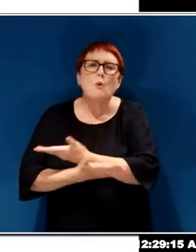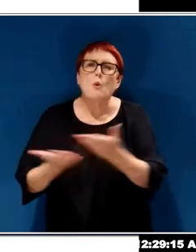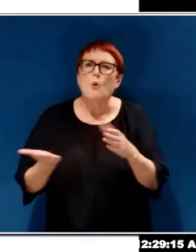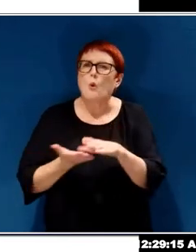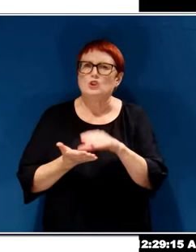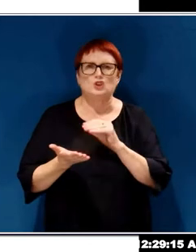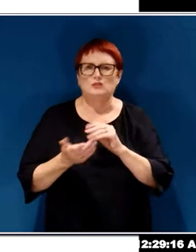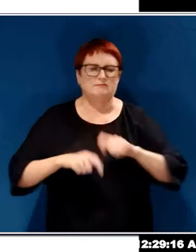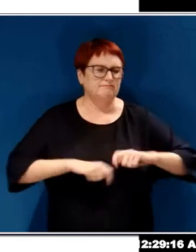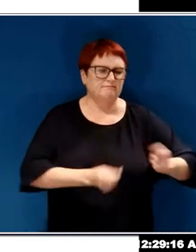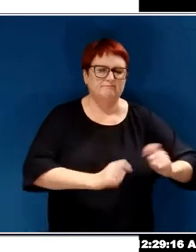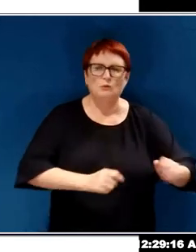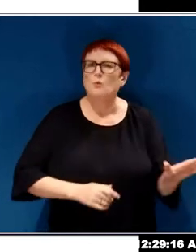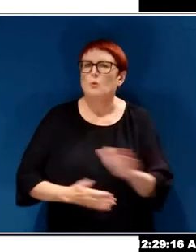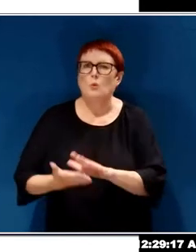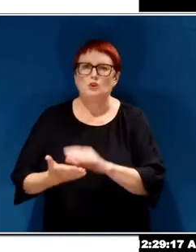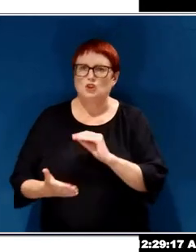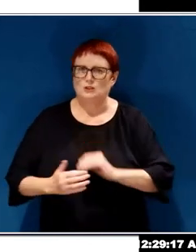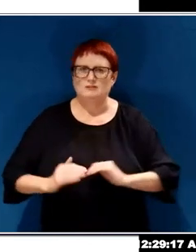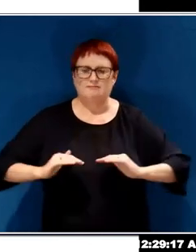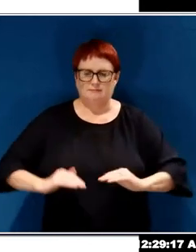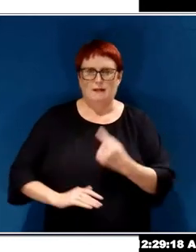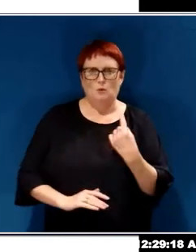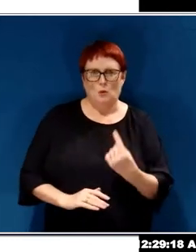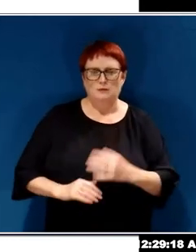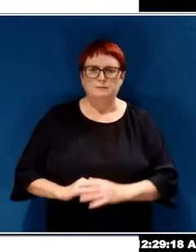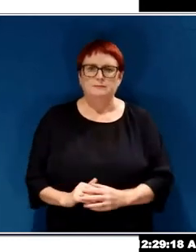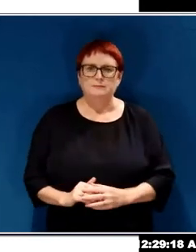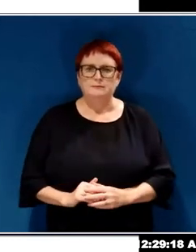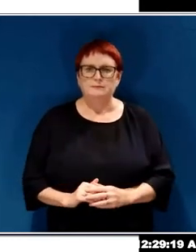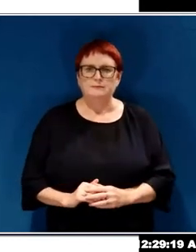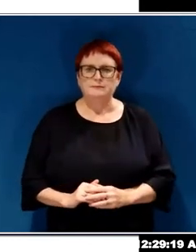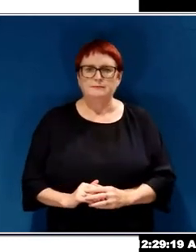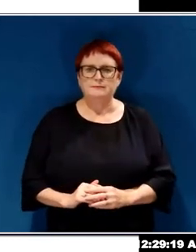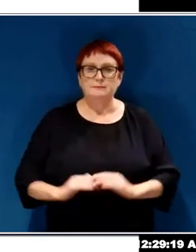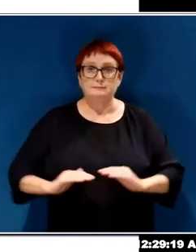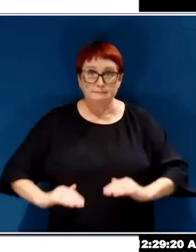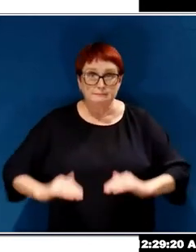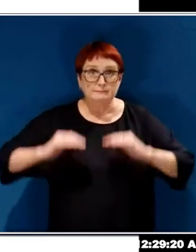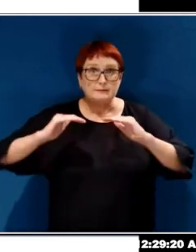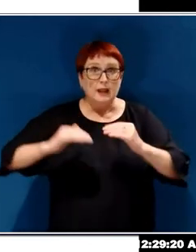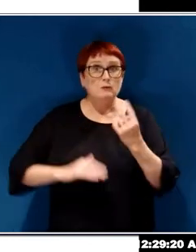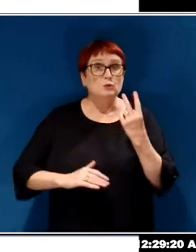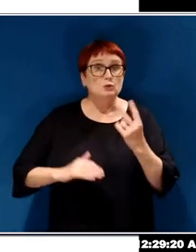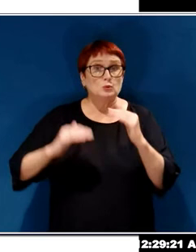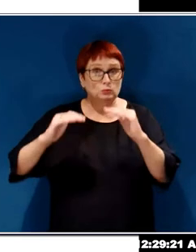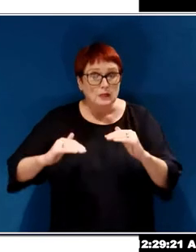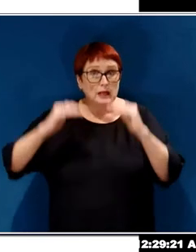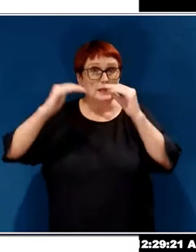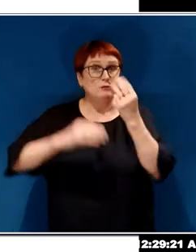well as the Tier 2 and Tier 3 practices that are provided along that sliding